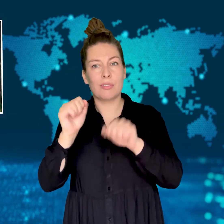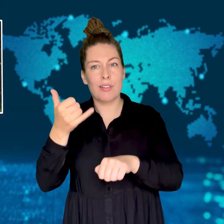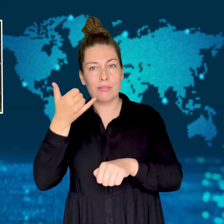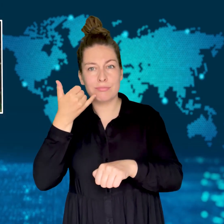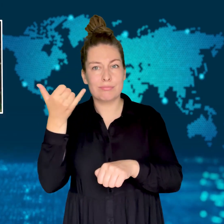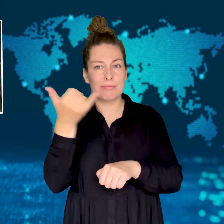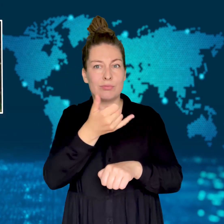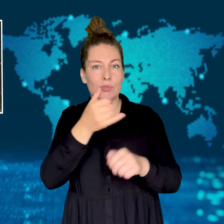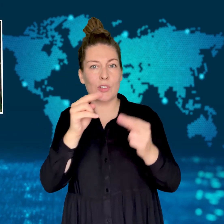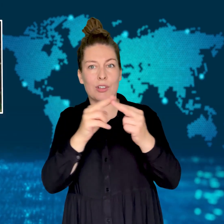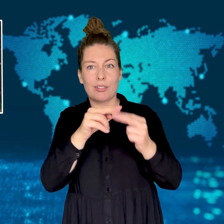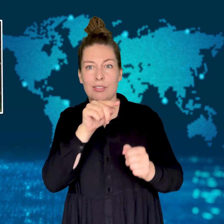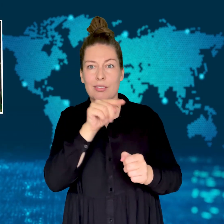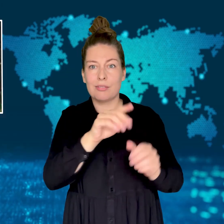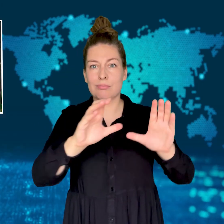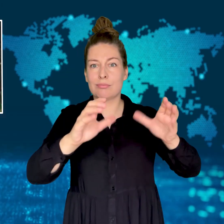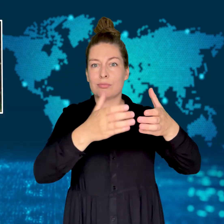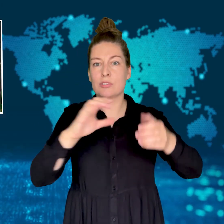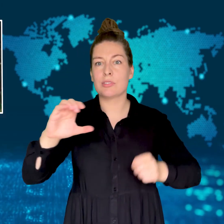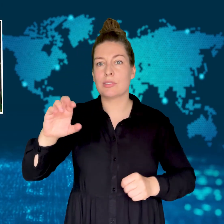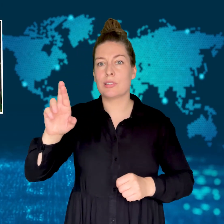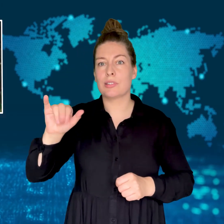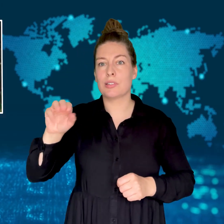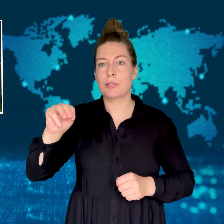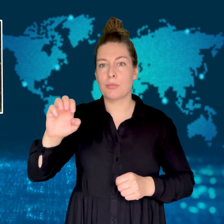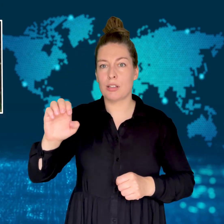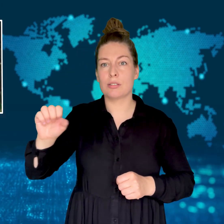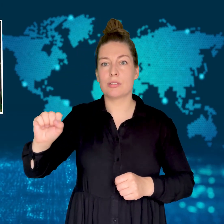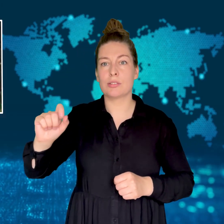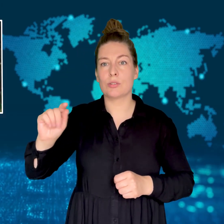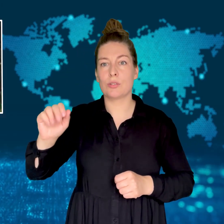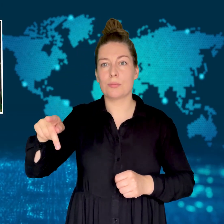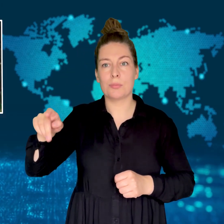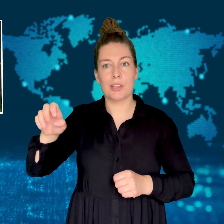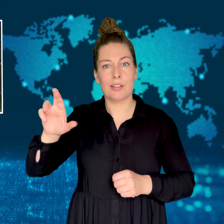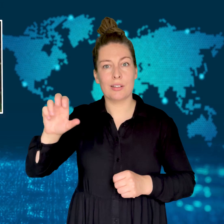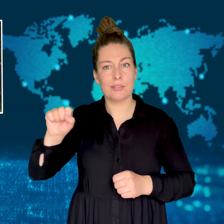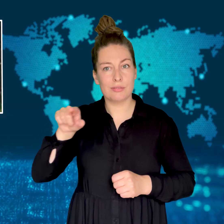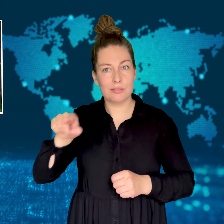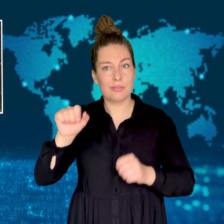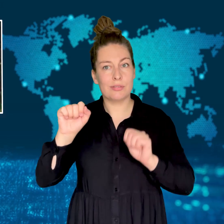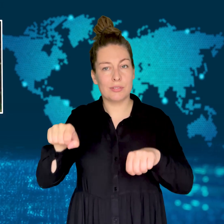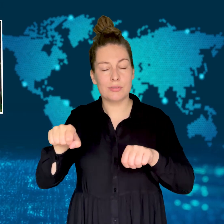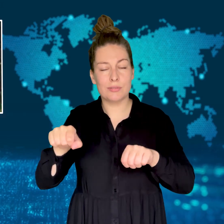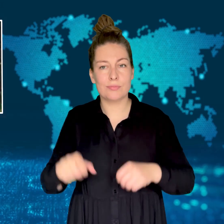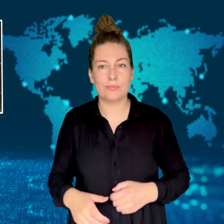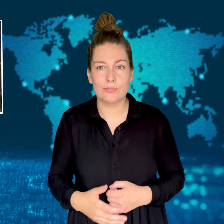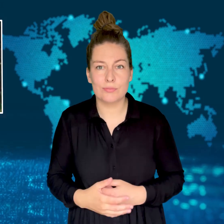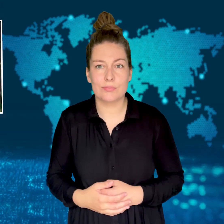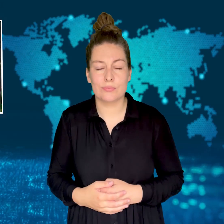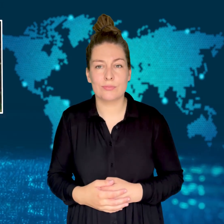The burnt out car in South Sydney was a SUV.